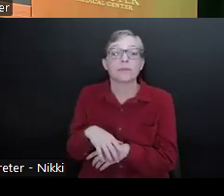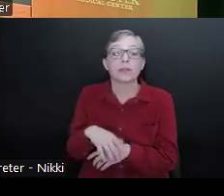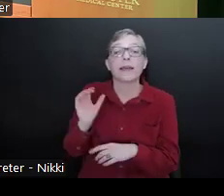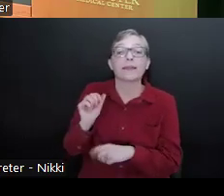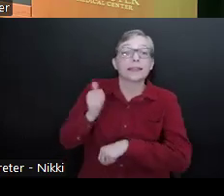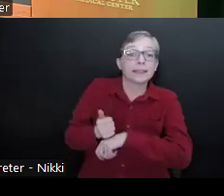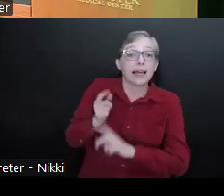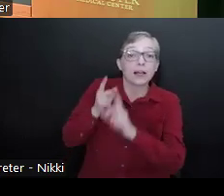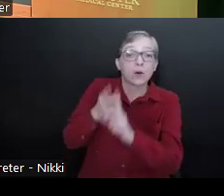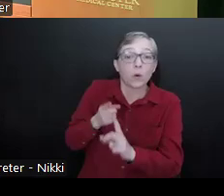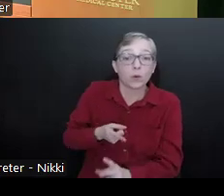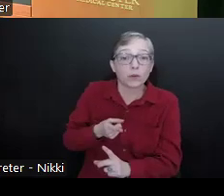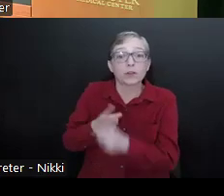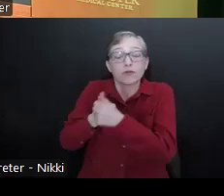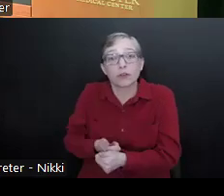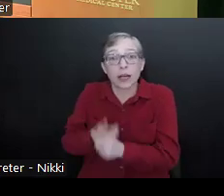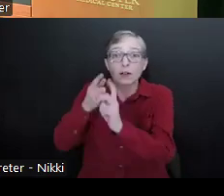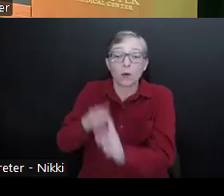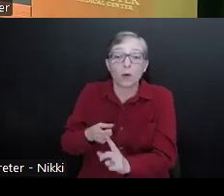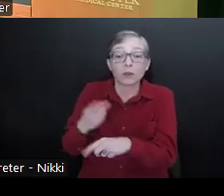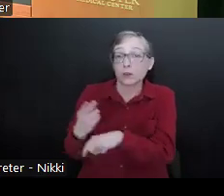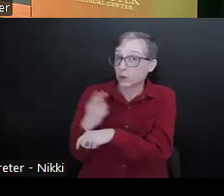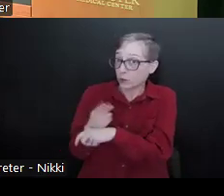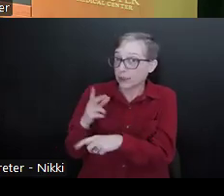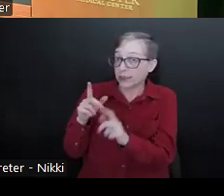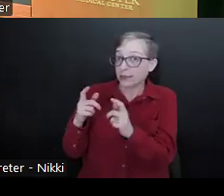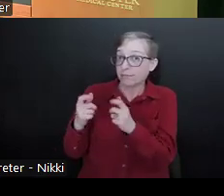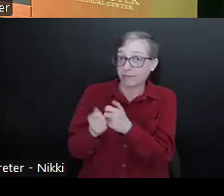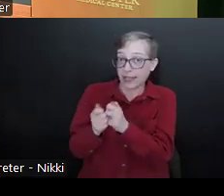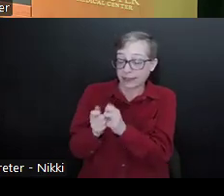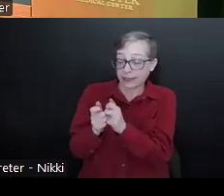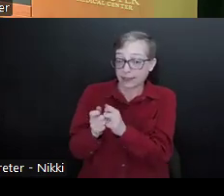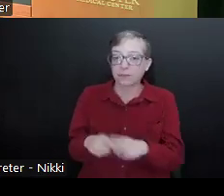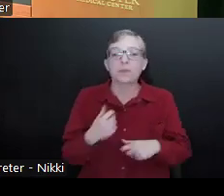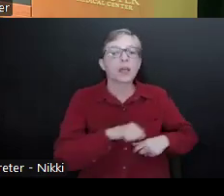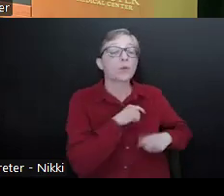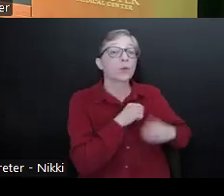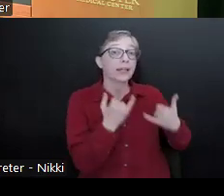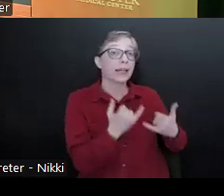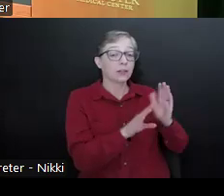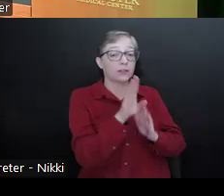and works better and then we're currently also developing another program called DREAM which is